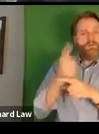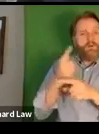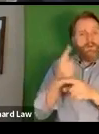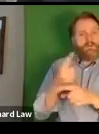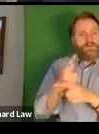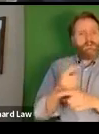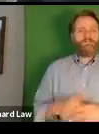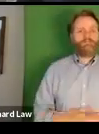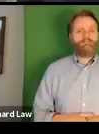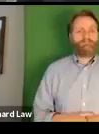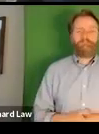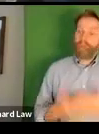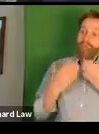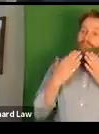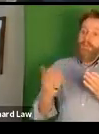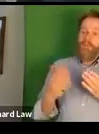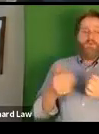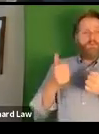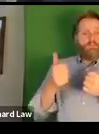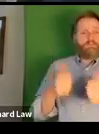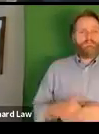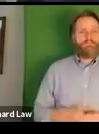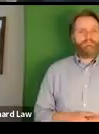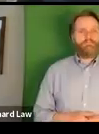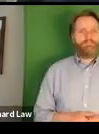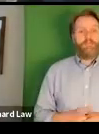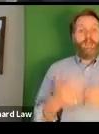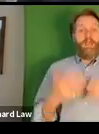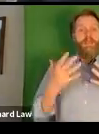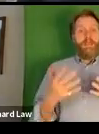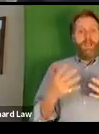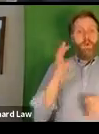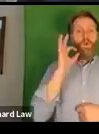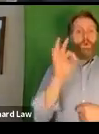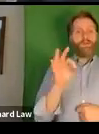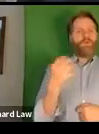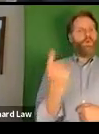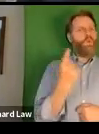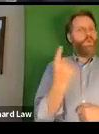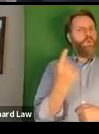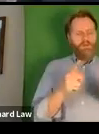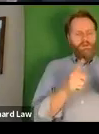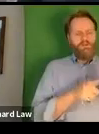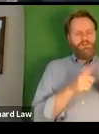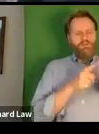Jackie and we've got a question for James next it comes in from somebody in